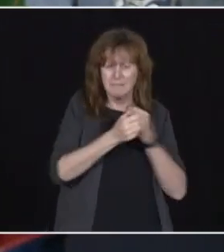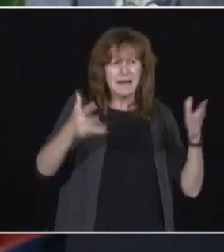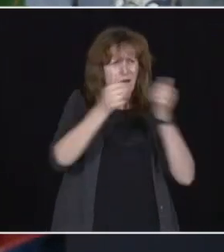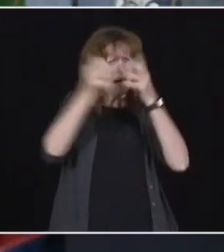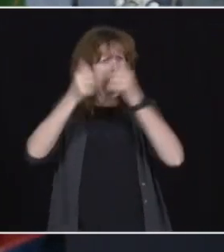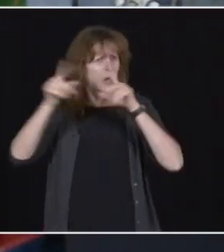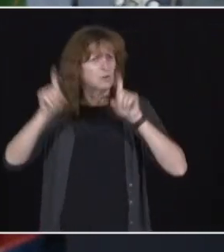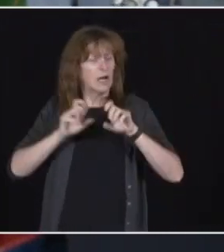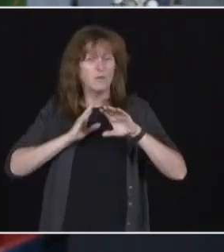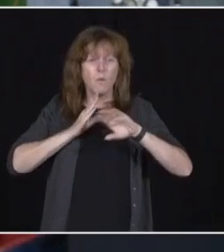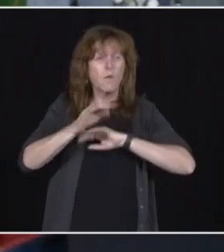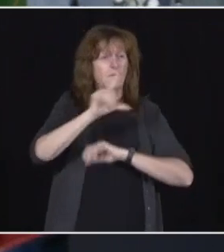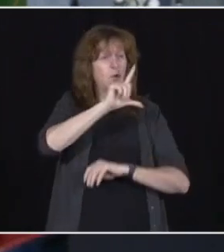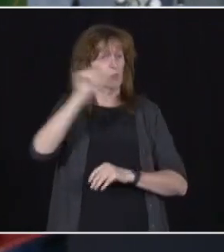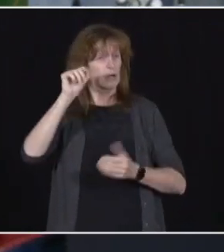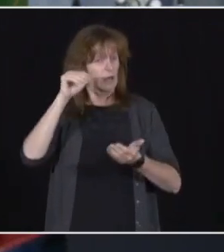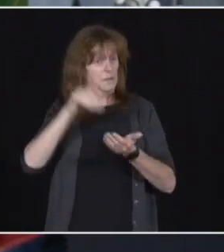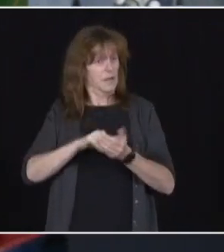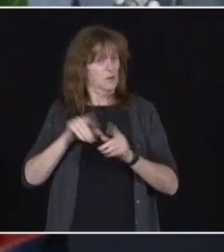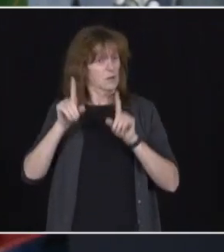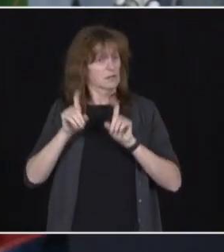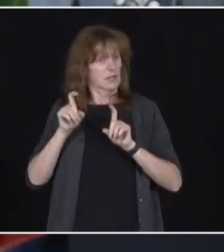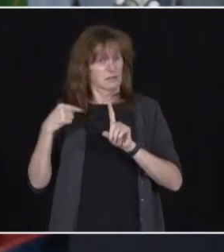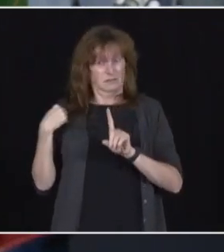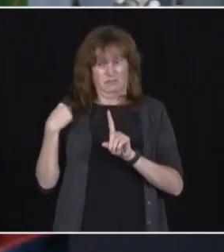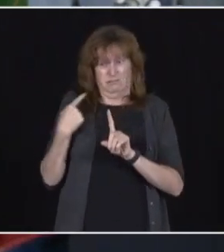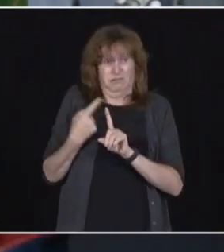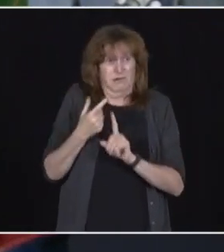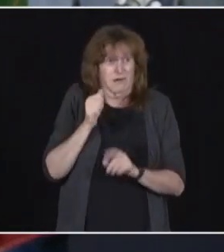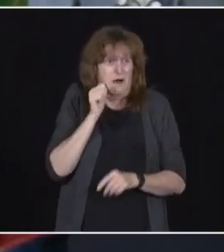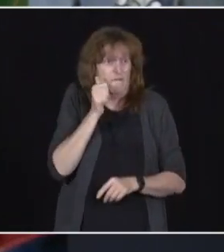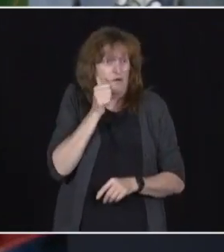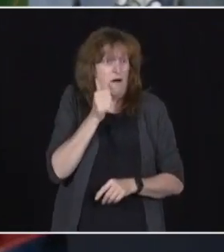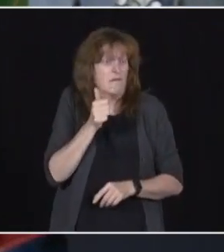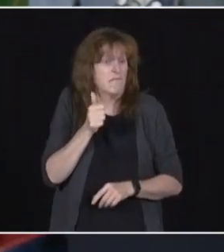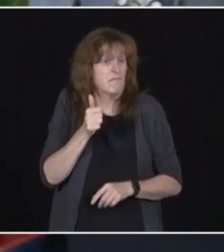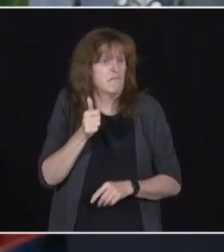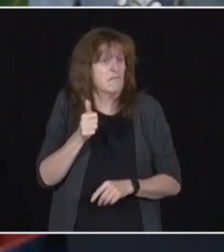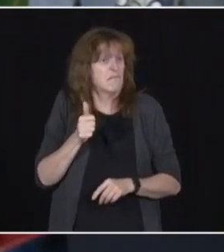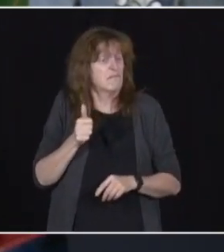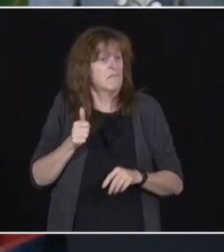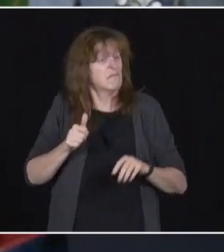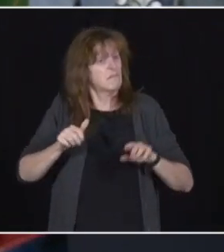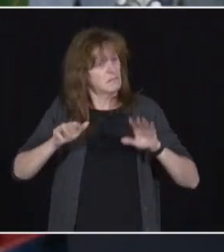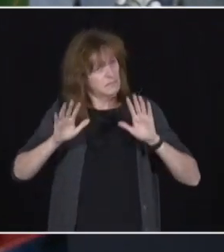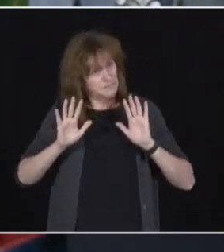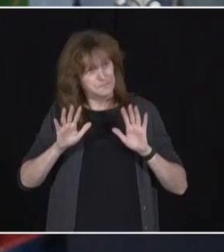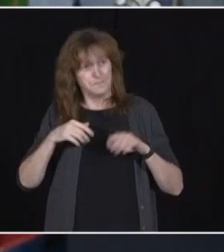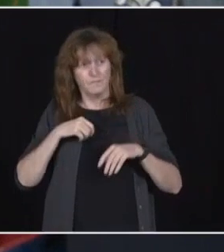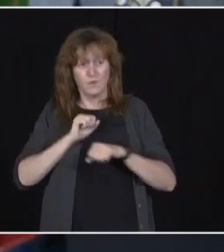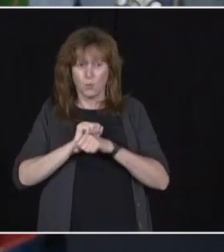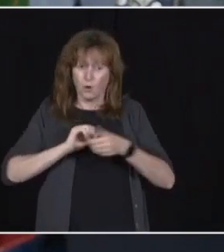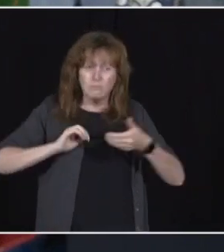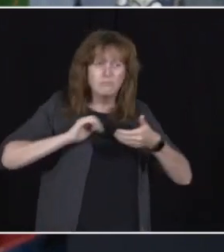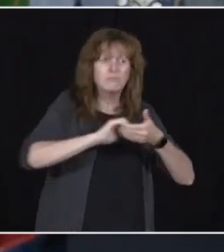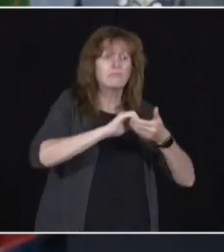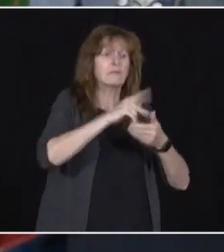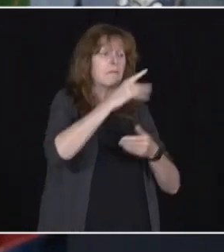Now reaching over 20,000 tests a day in recent weeks. We have Fort Worth or public health units and other partners.